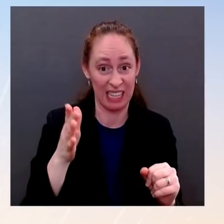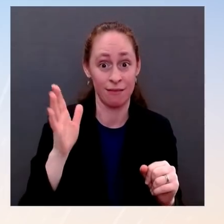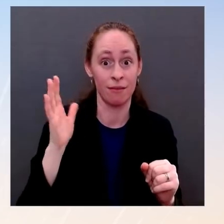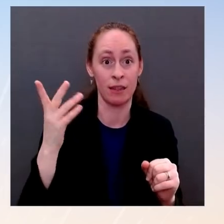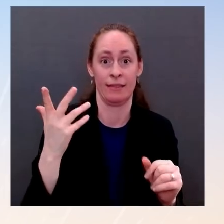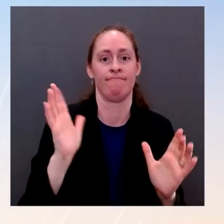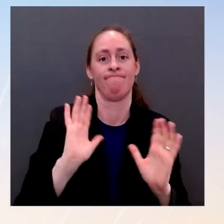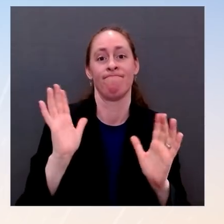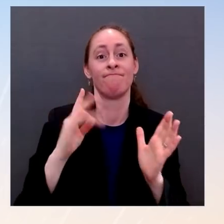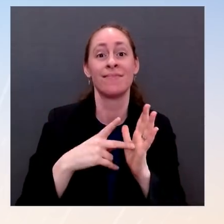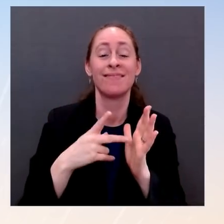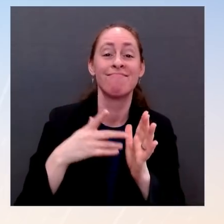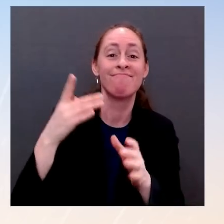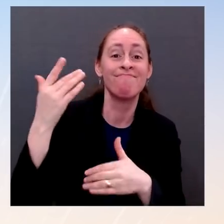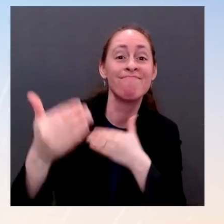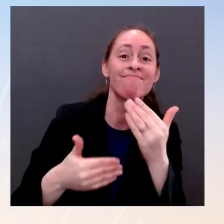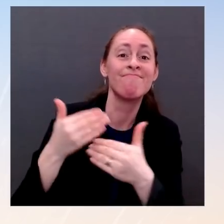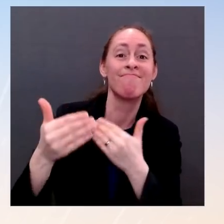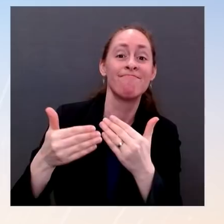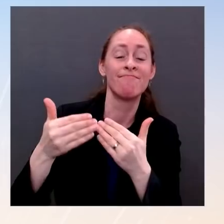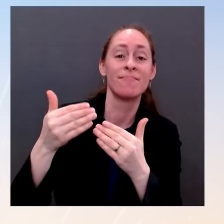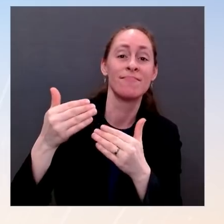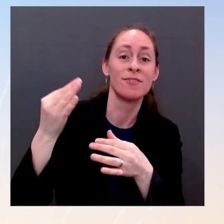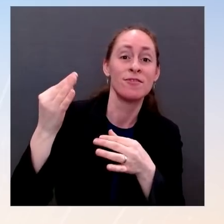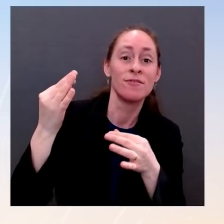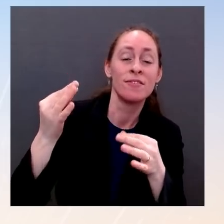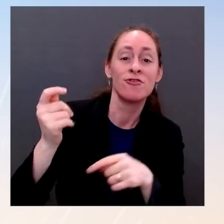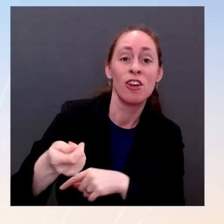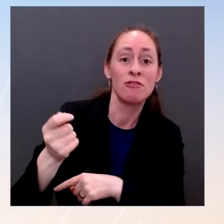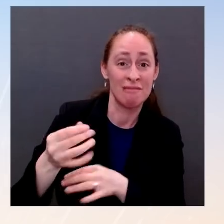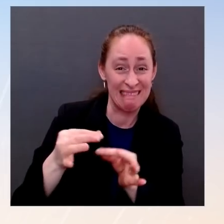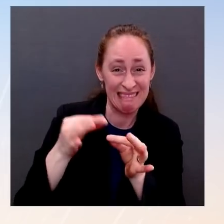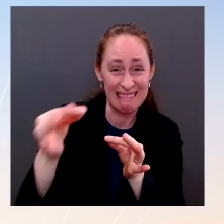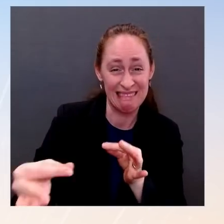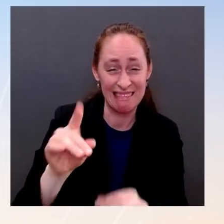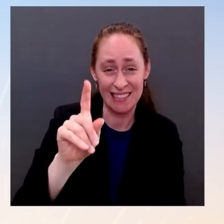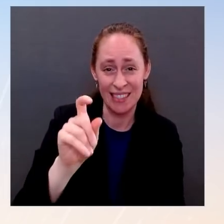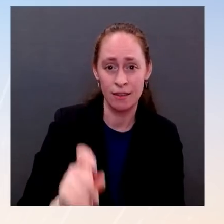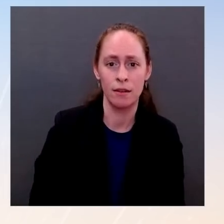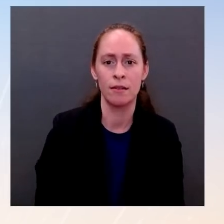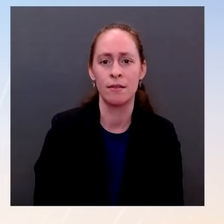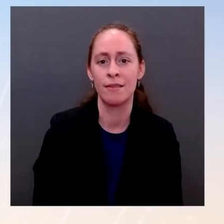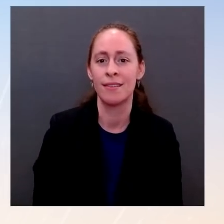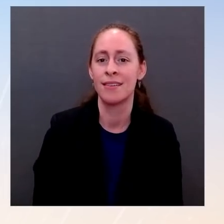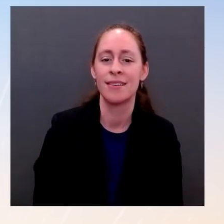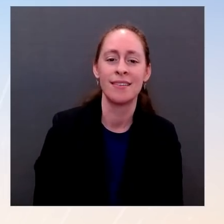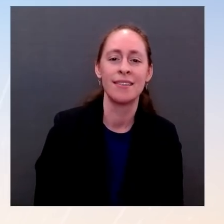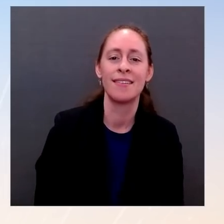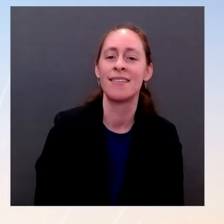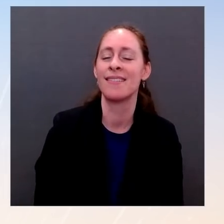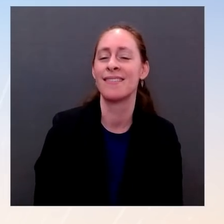you know, what else could be going on at the time? Ms. Psaki: Well, you know how I love hypotheticals, but what I will tell you is that he has every intention